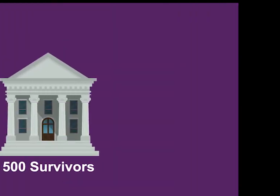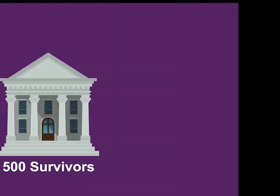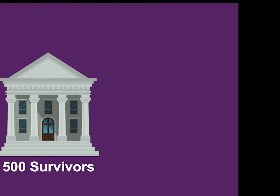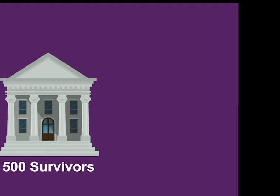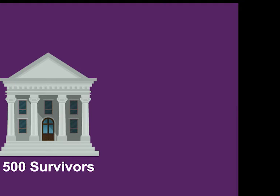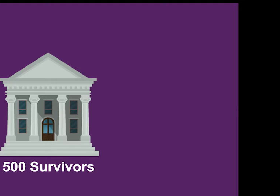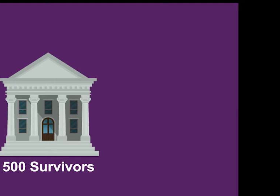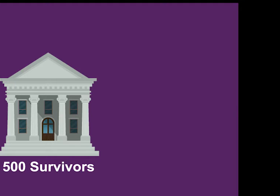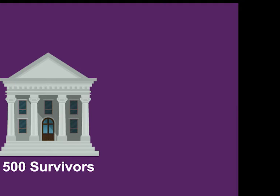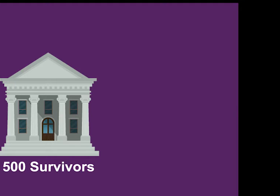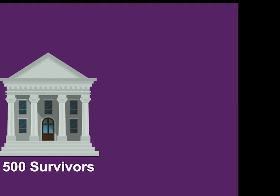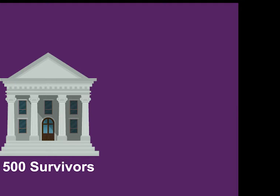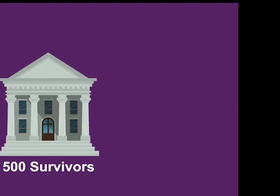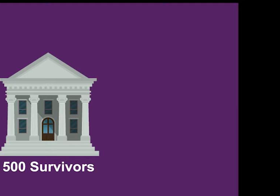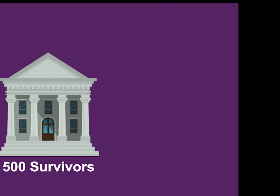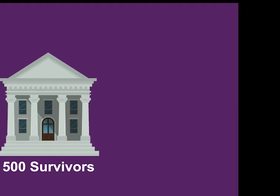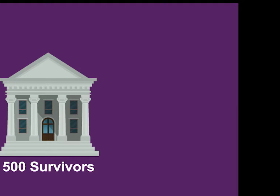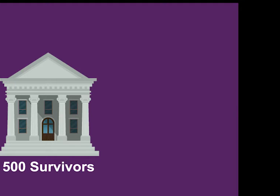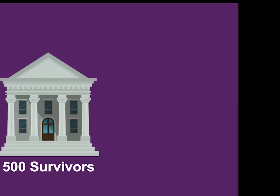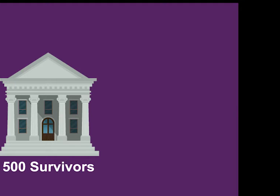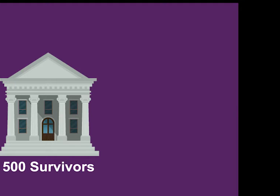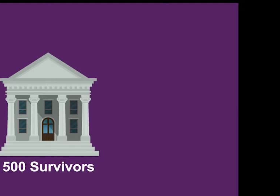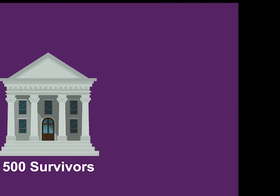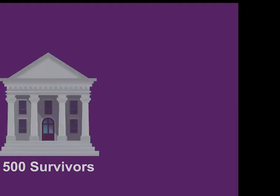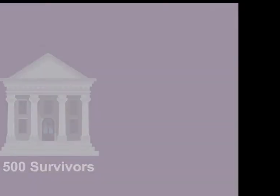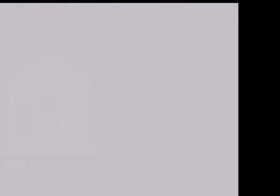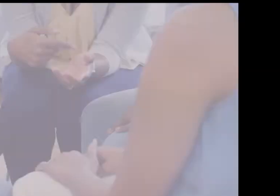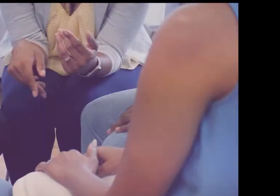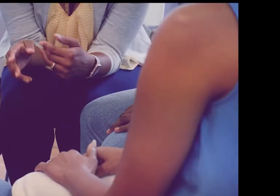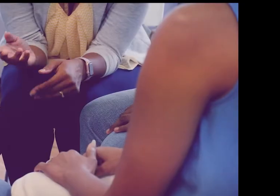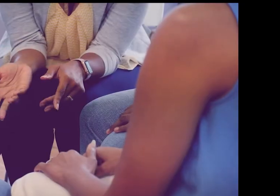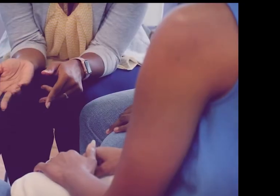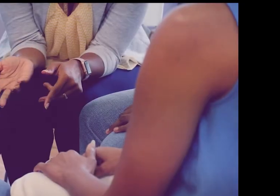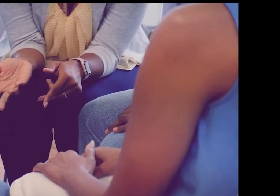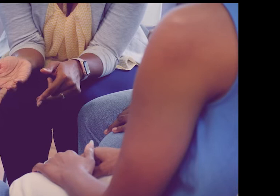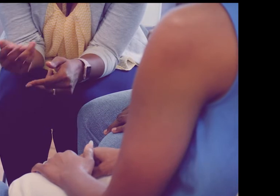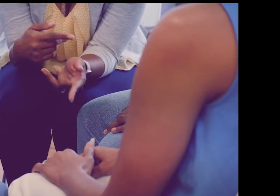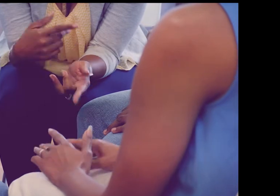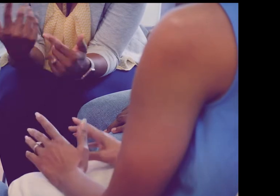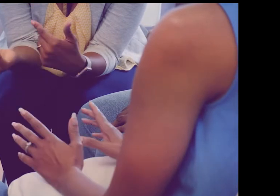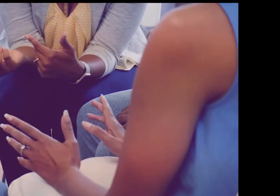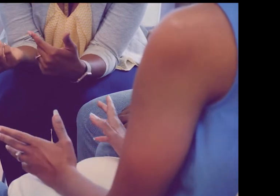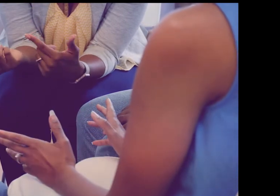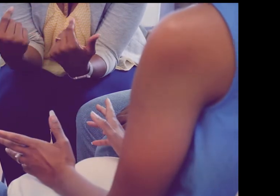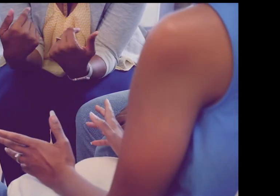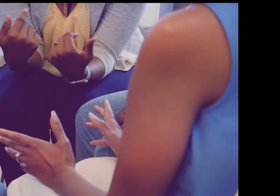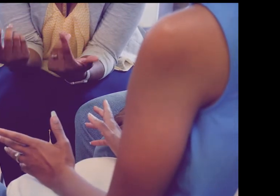Issuing a report based on responses from more than 500 survivors, we showed that survivors of color are more likely than white survivors